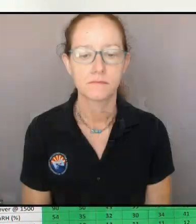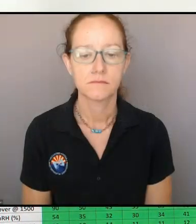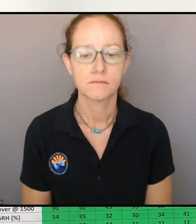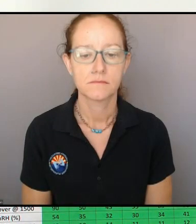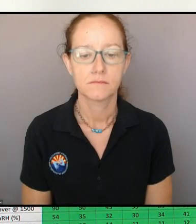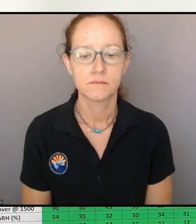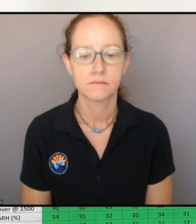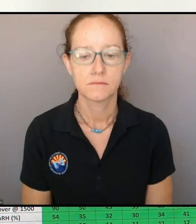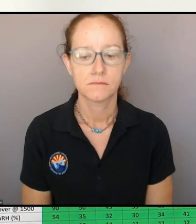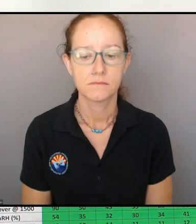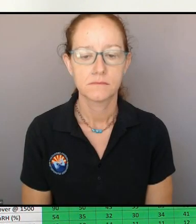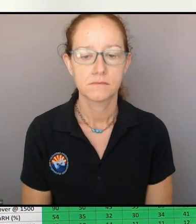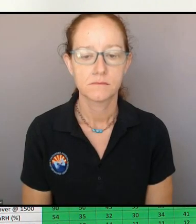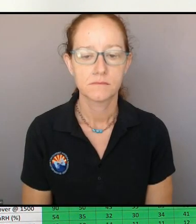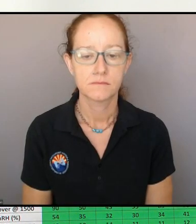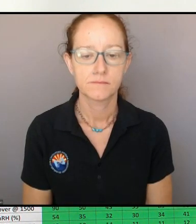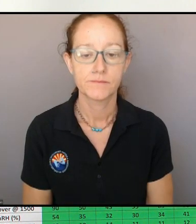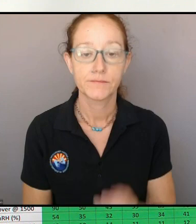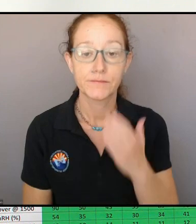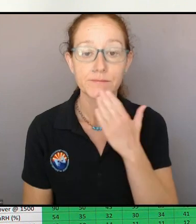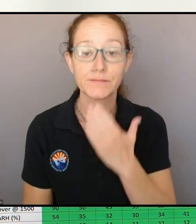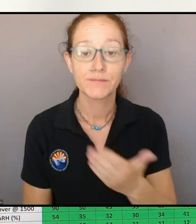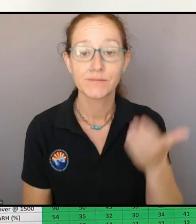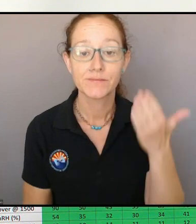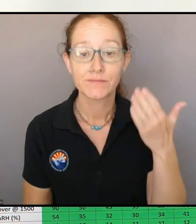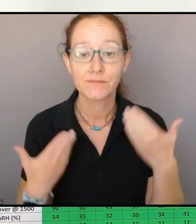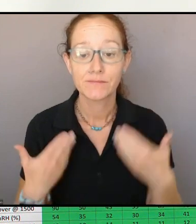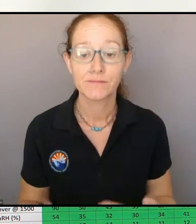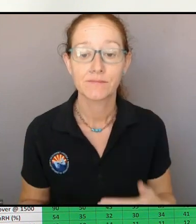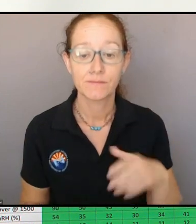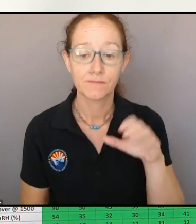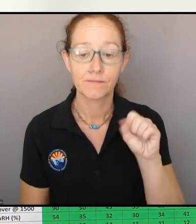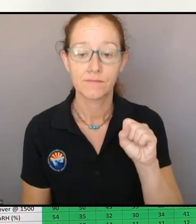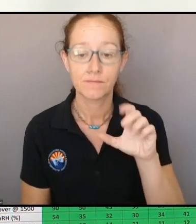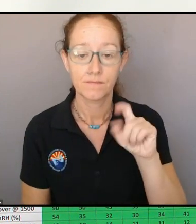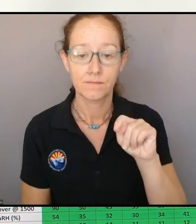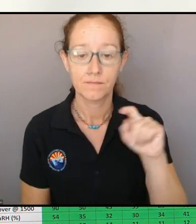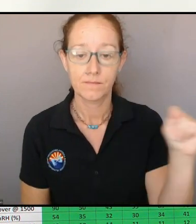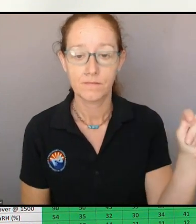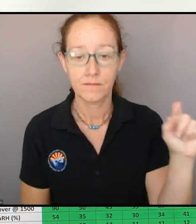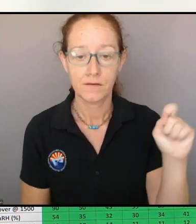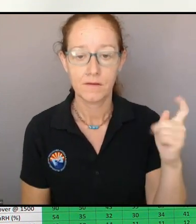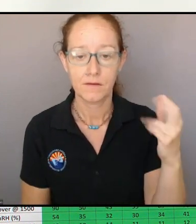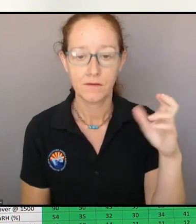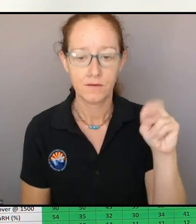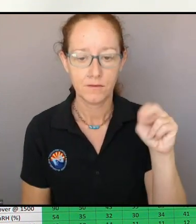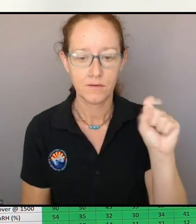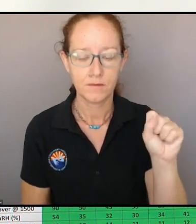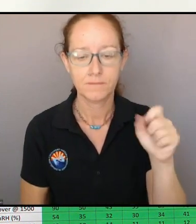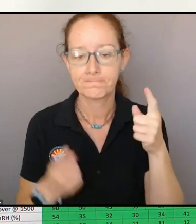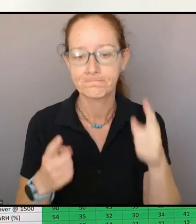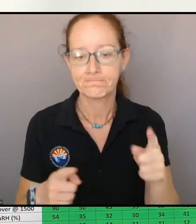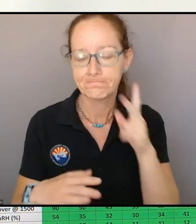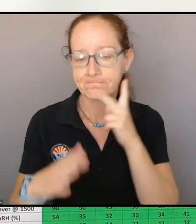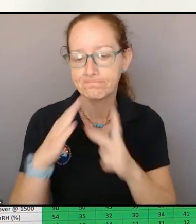Good morning. Scott Sterns, Incident Meteorologist here on the Calf Canyon/ Hermits Peak Fires. So today,